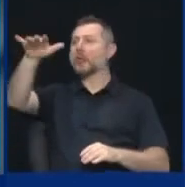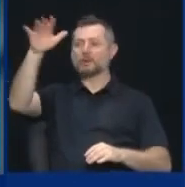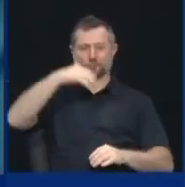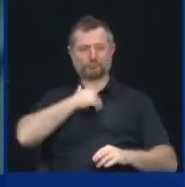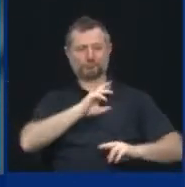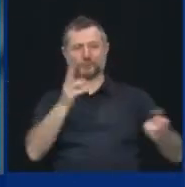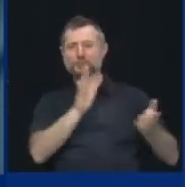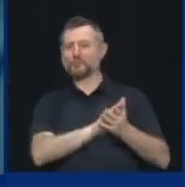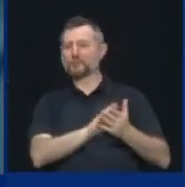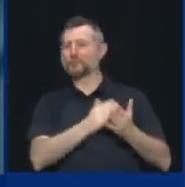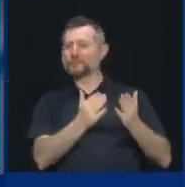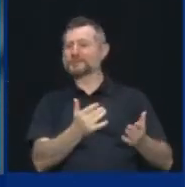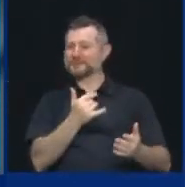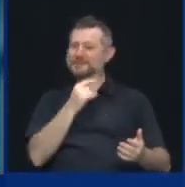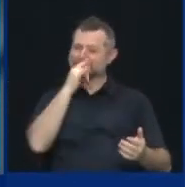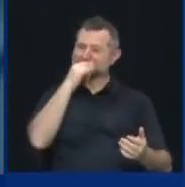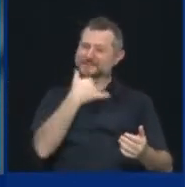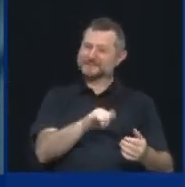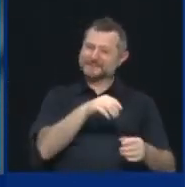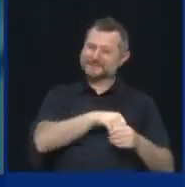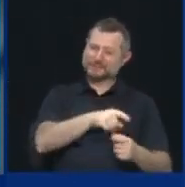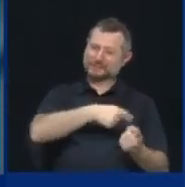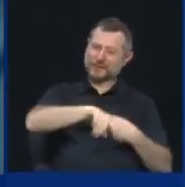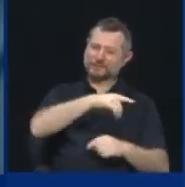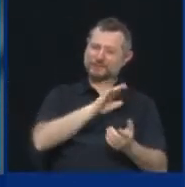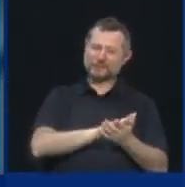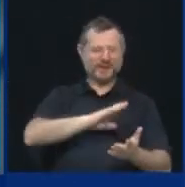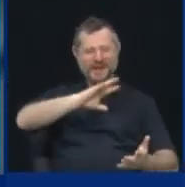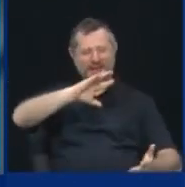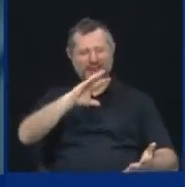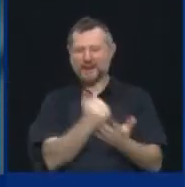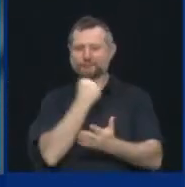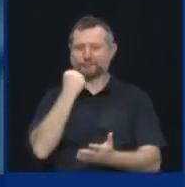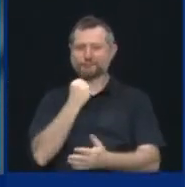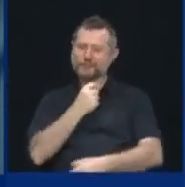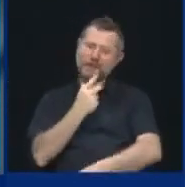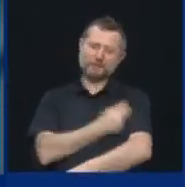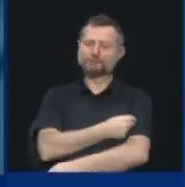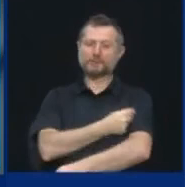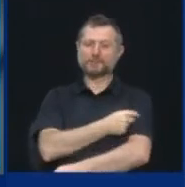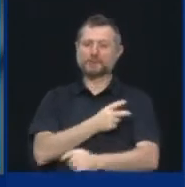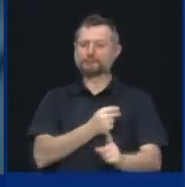THEY GO HOME, THEY ARE IN THE NEIGHBORHOOD, VACATION, CAMP,.